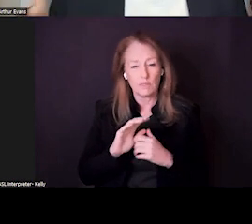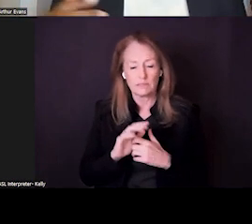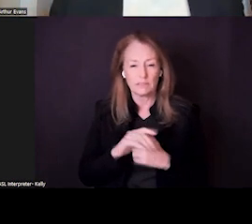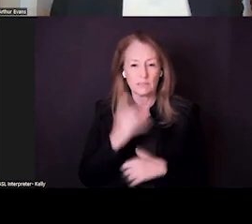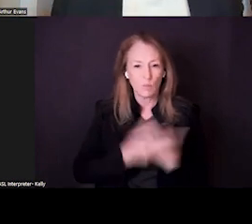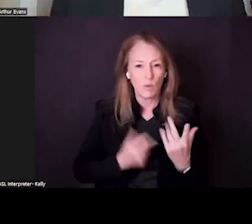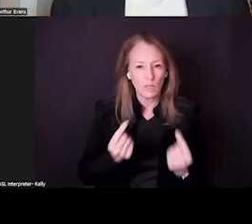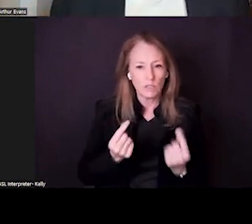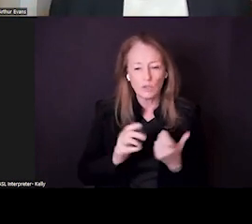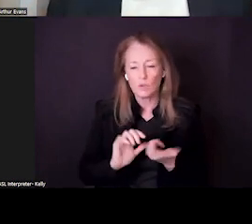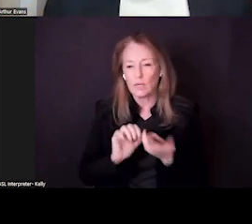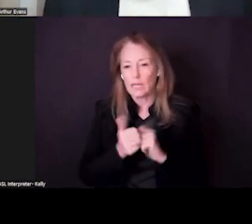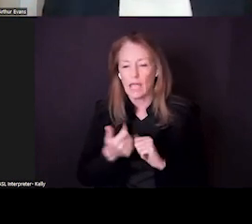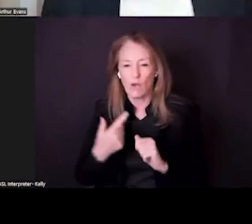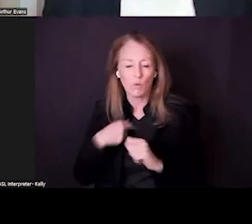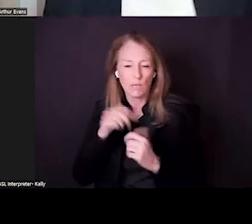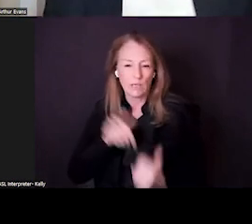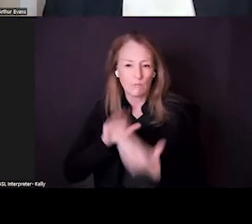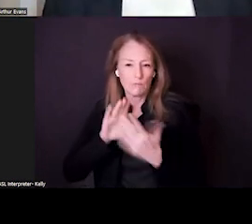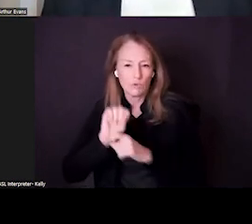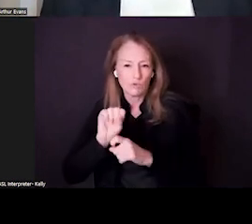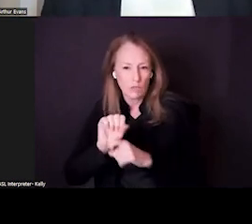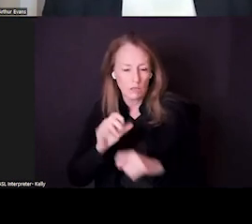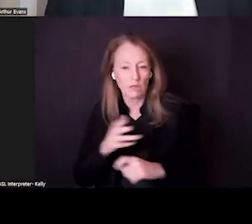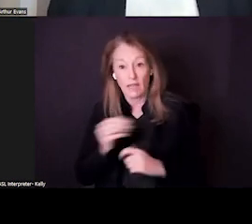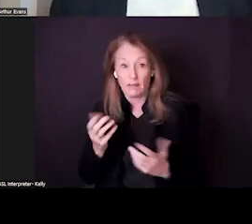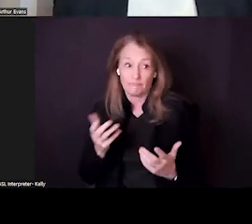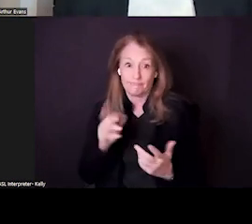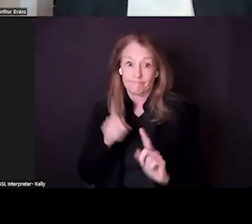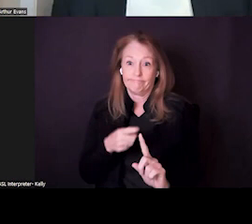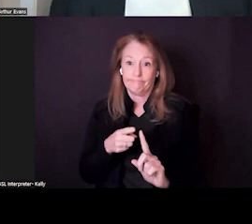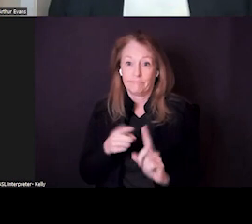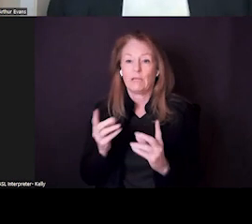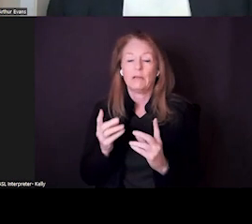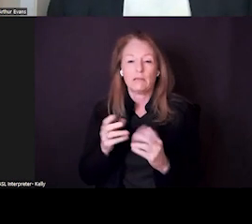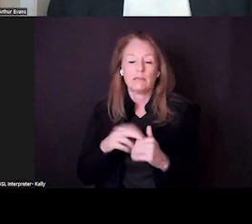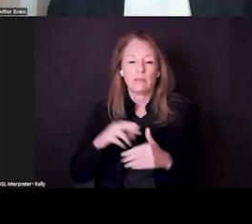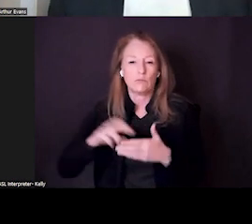ABOUT SOLUTIONS. NO ONE ON THIS CALL HAS TO BE TOLD THAT WE